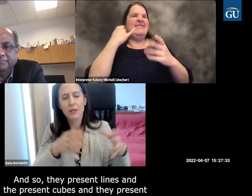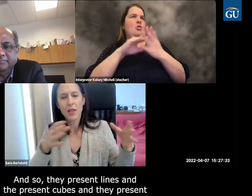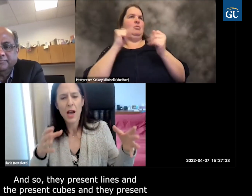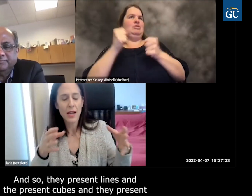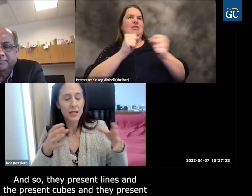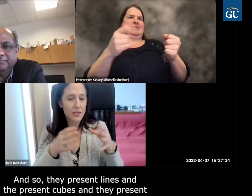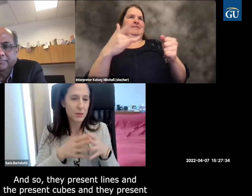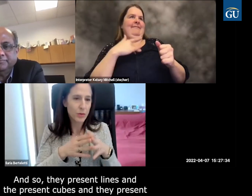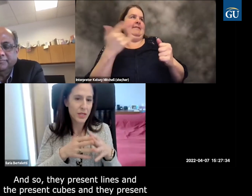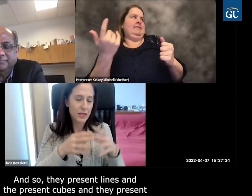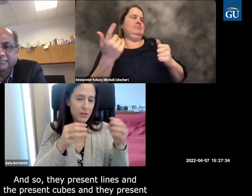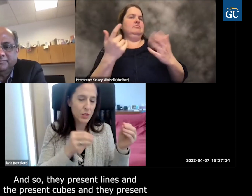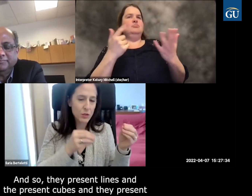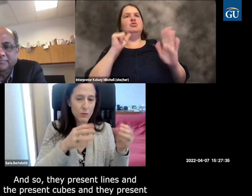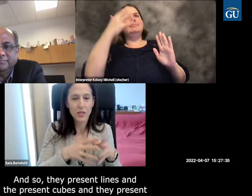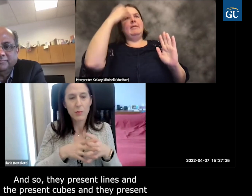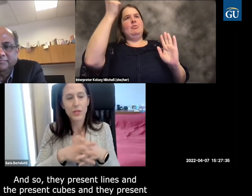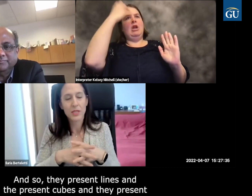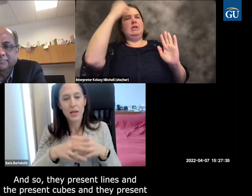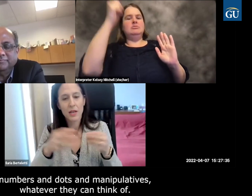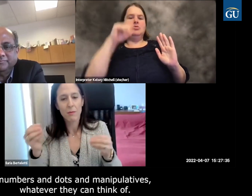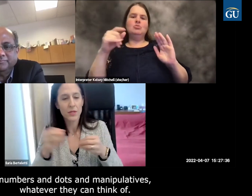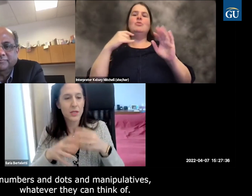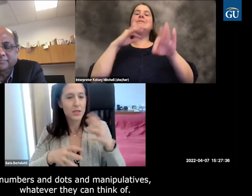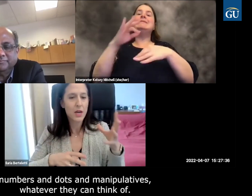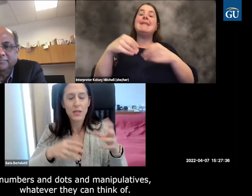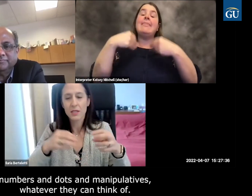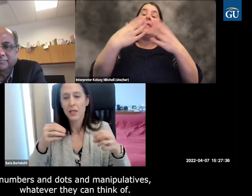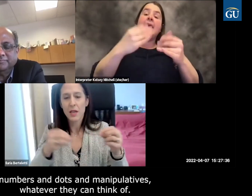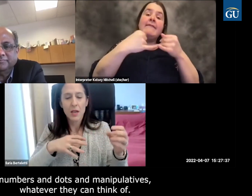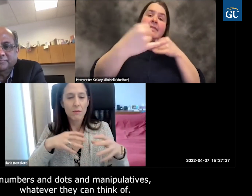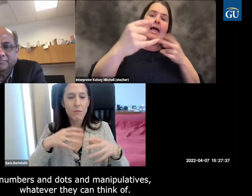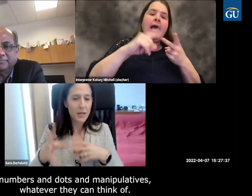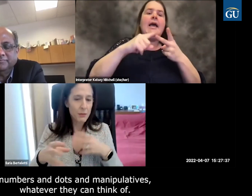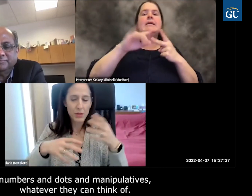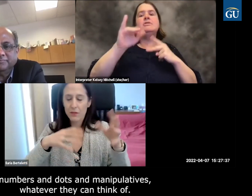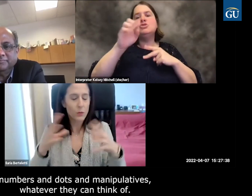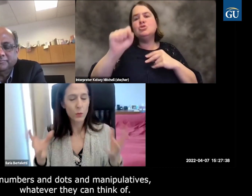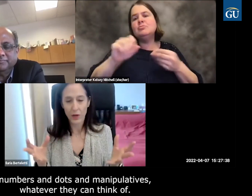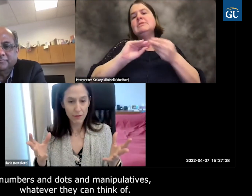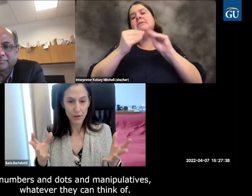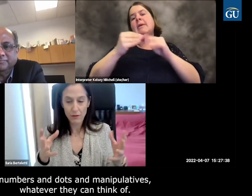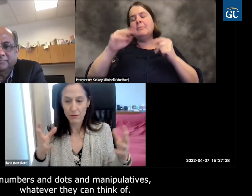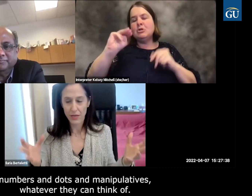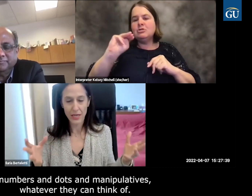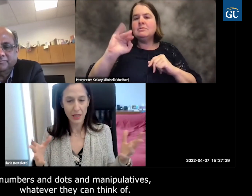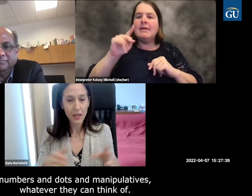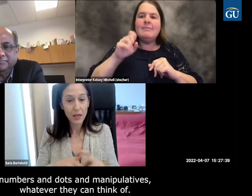lines and they present cubes and they present numbers and dots and